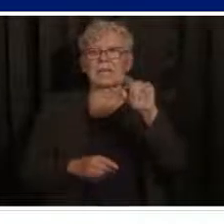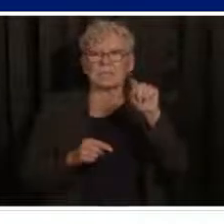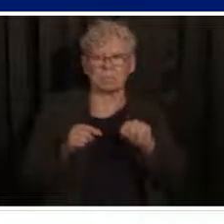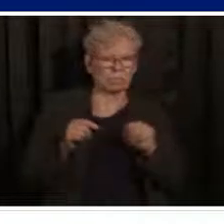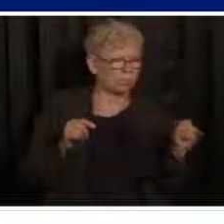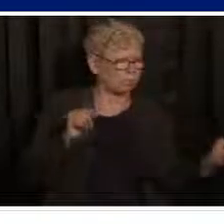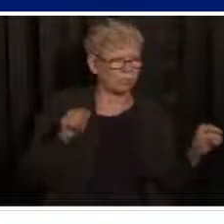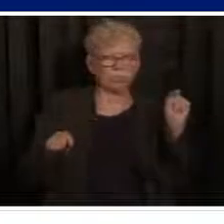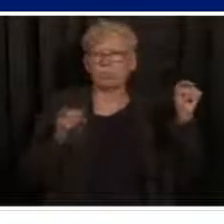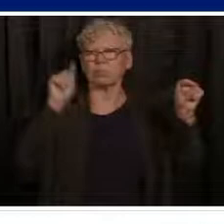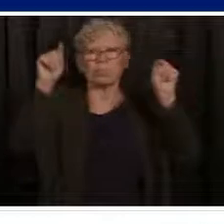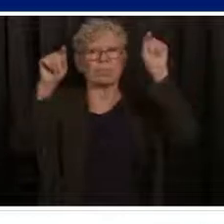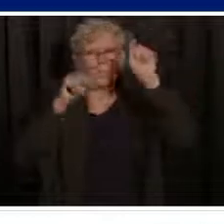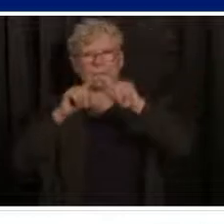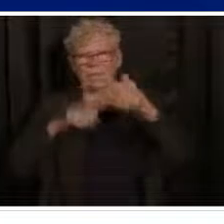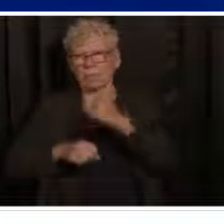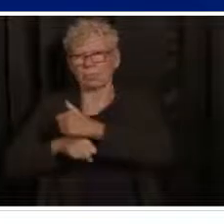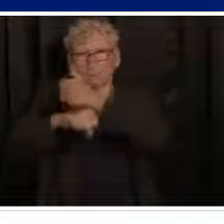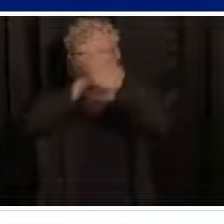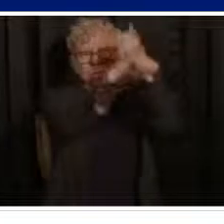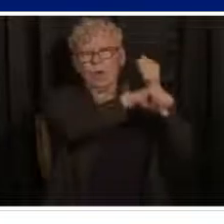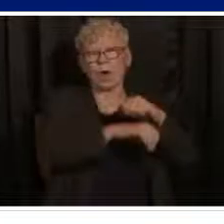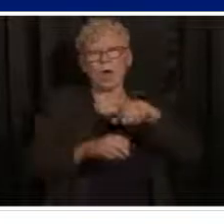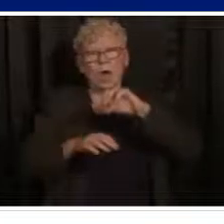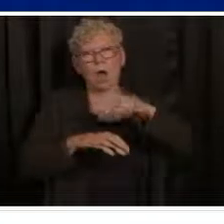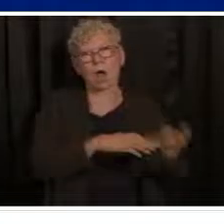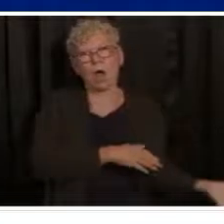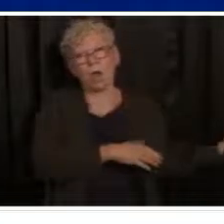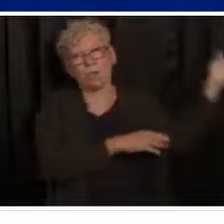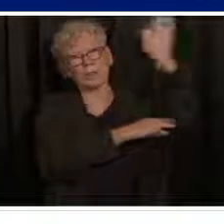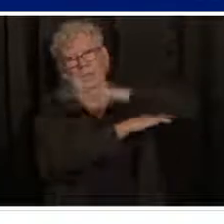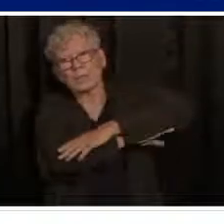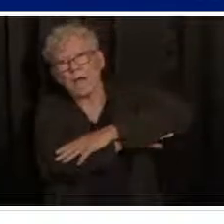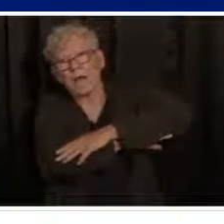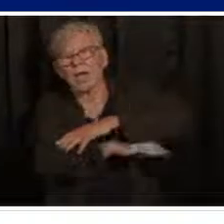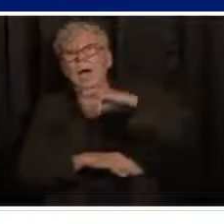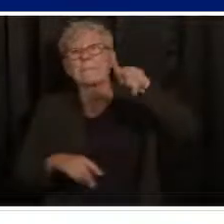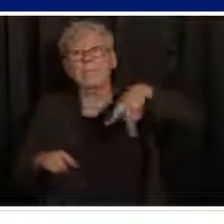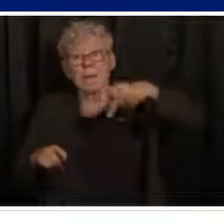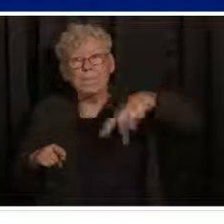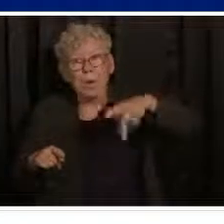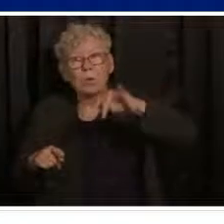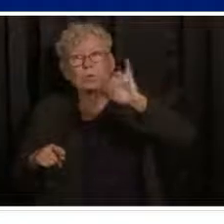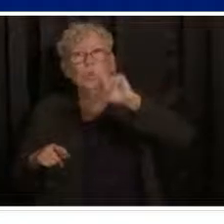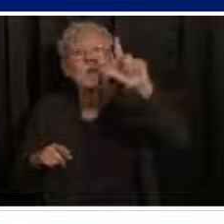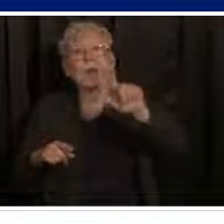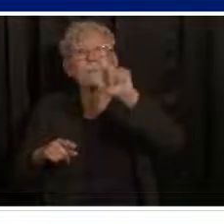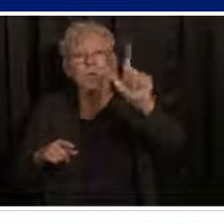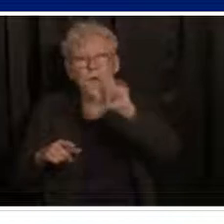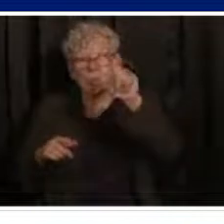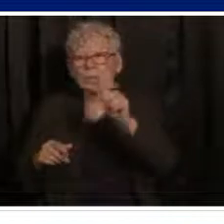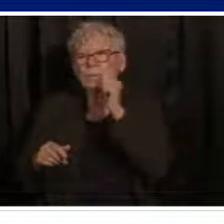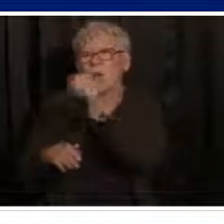are all day sites and then we have some uh partial day sites, Sparkman Library in Pueblo, one to 6 PM Walmart Supercenter in